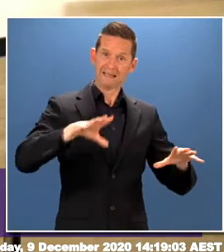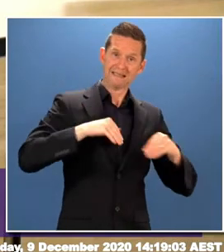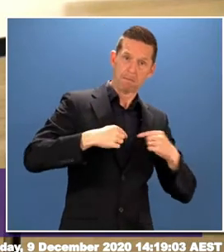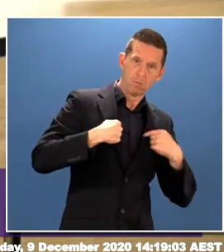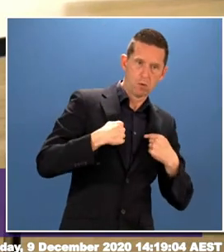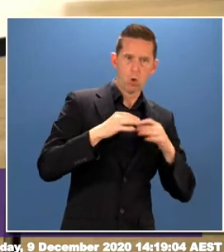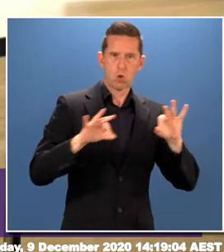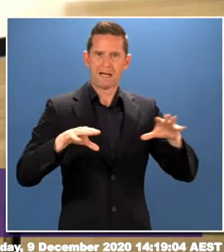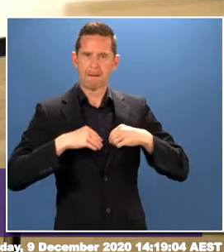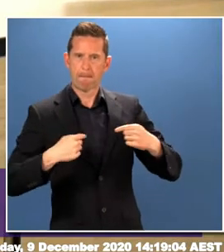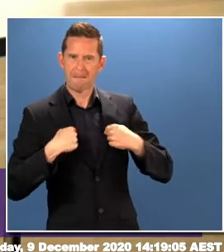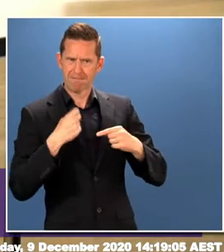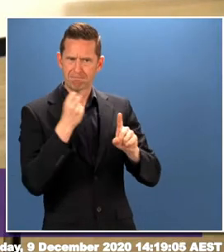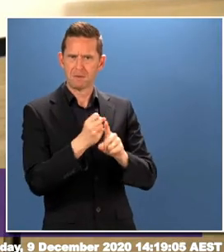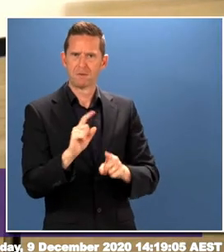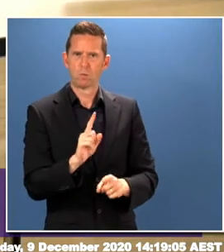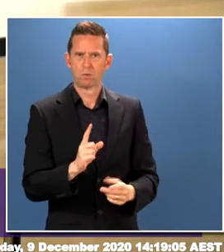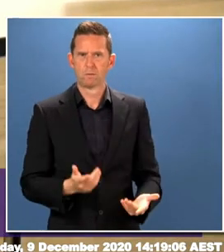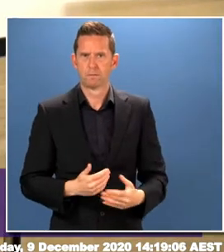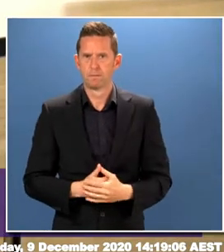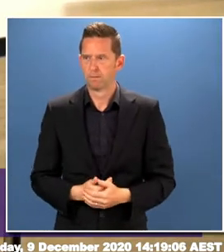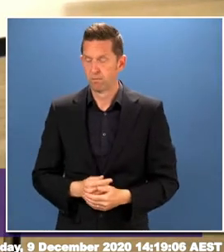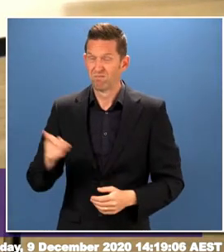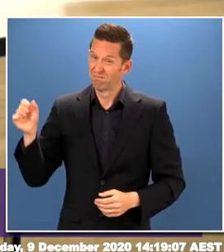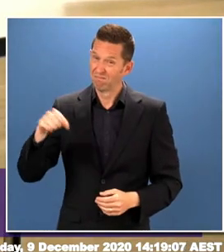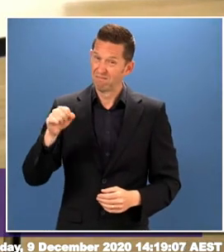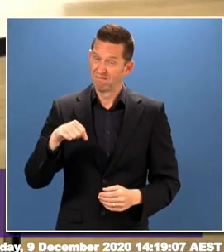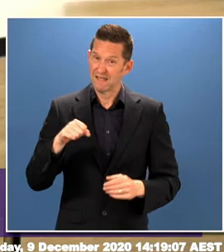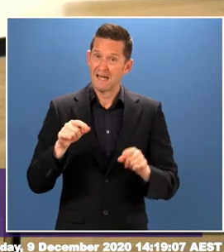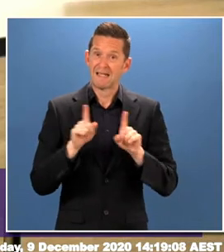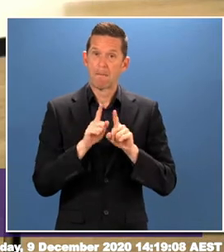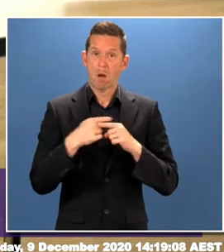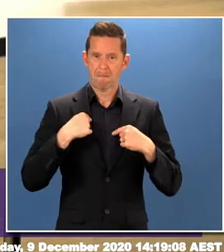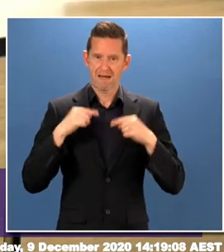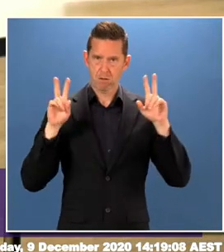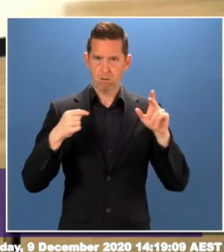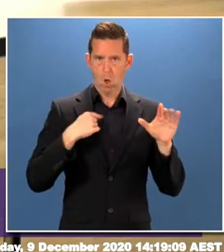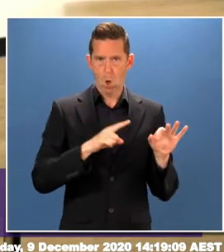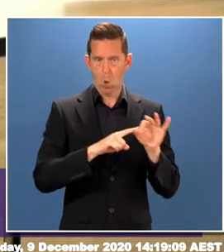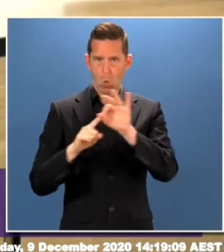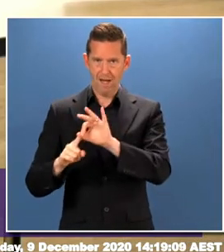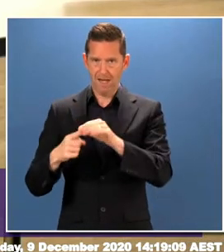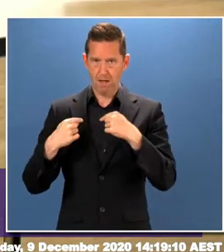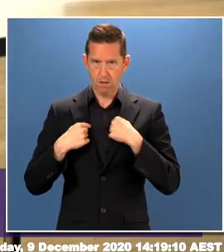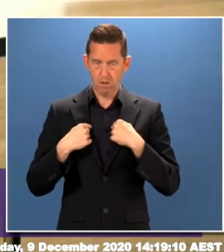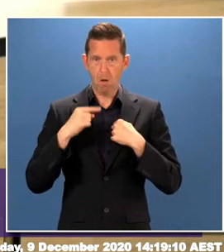Yeah, absolutely. Even for myself I identify as queer, but I'm certainly I'm viewed by society as